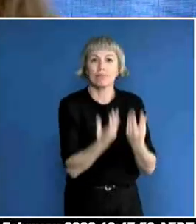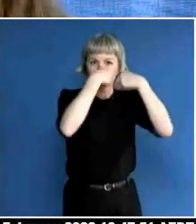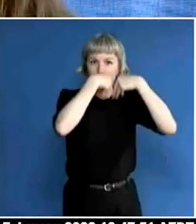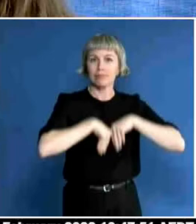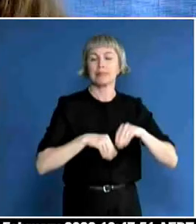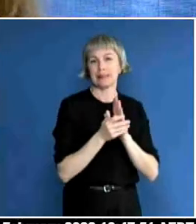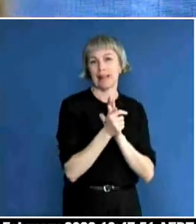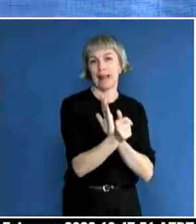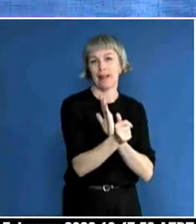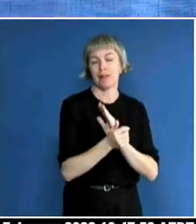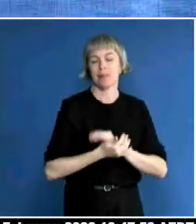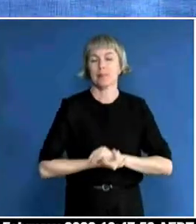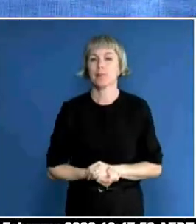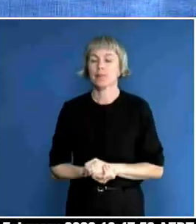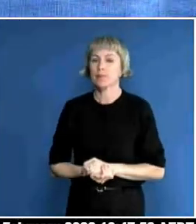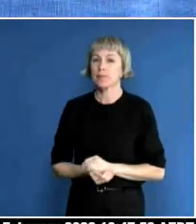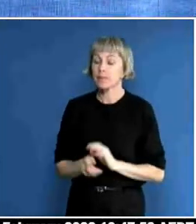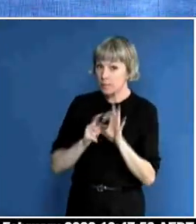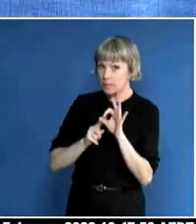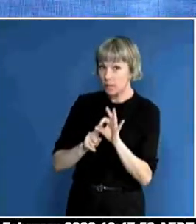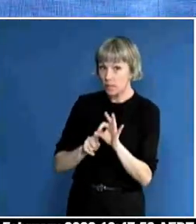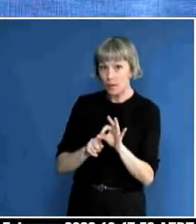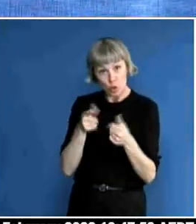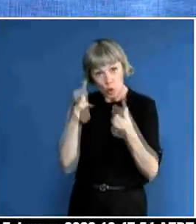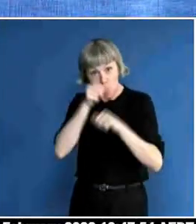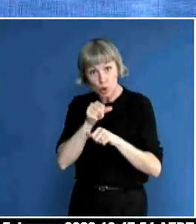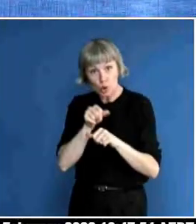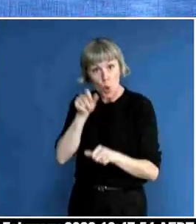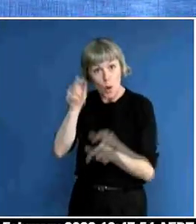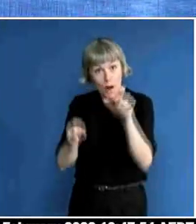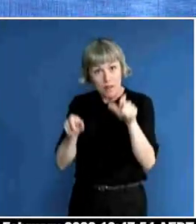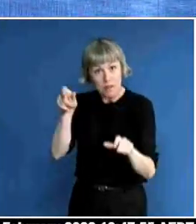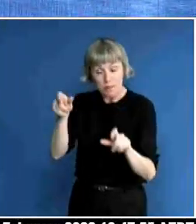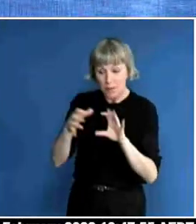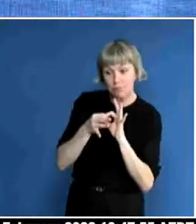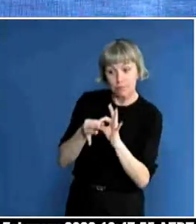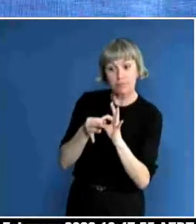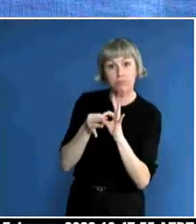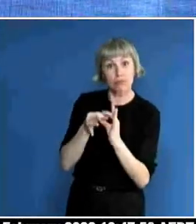Yes. MS EASTMAN: So am I right in knowing that, say, if a customer popped in